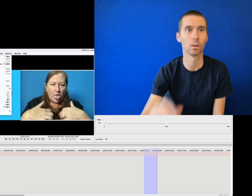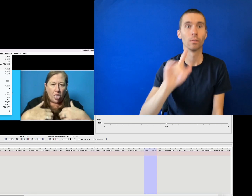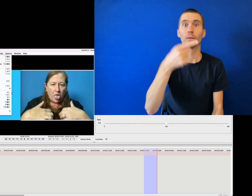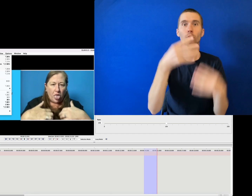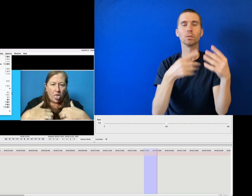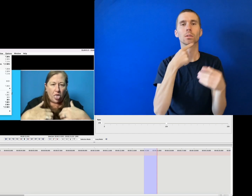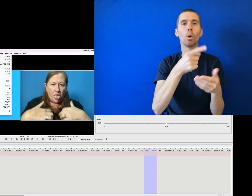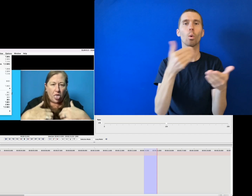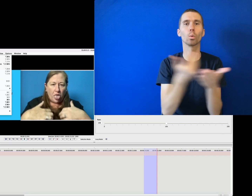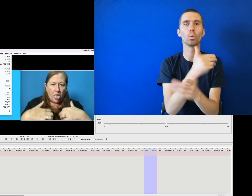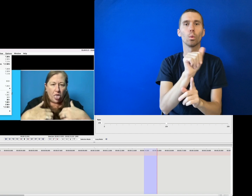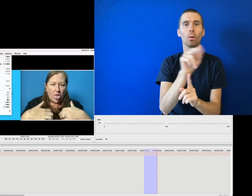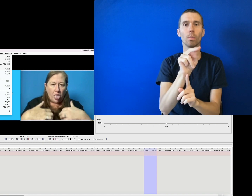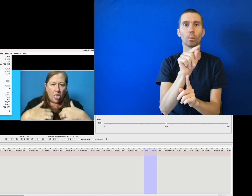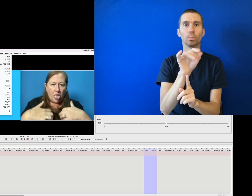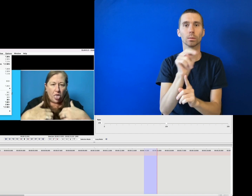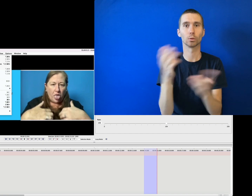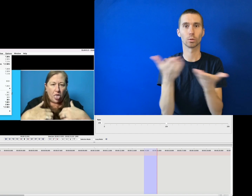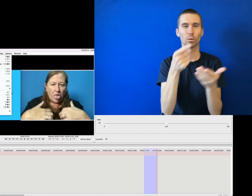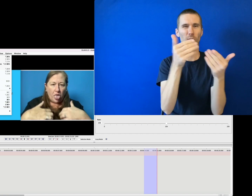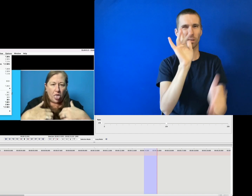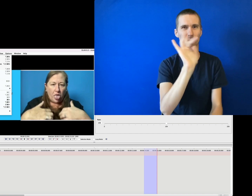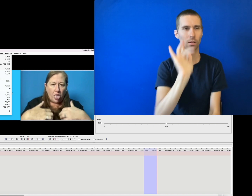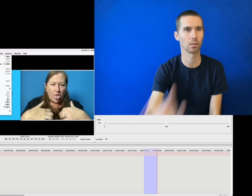Then, with the dropdown, the first row will say "New Annotation Here". Click on that button.